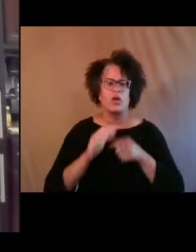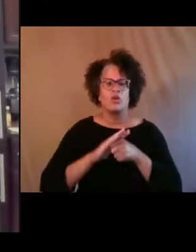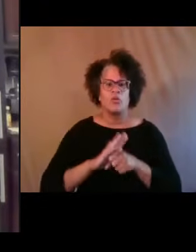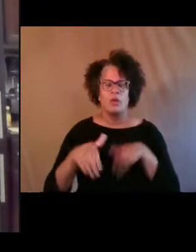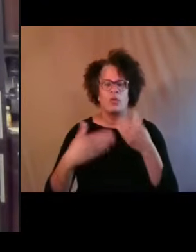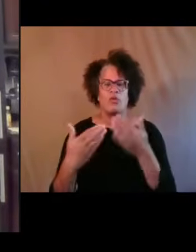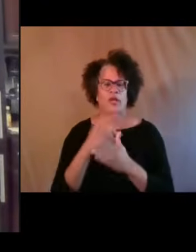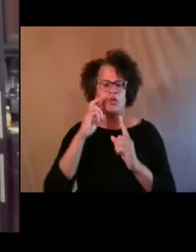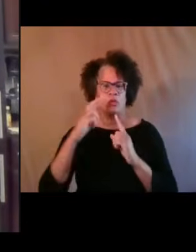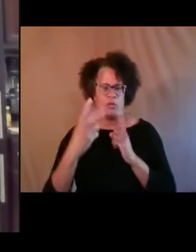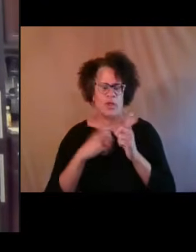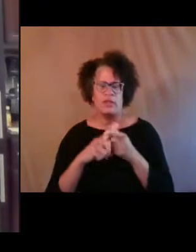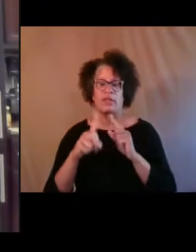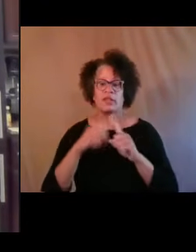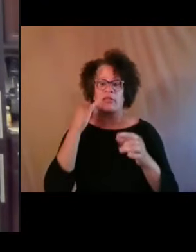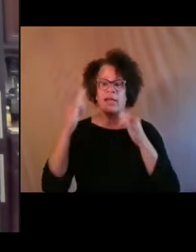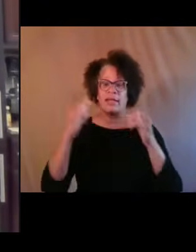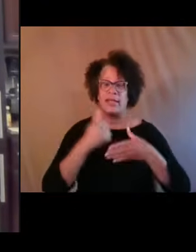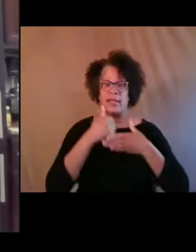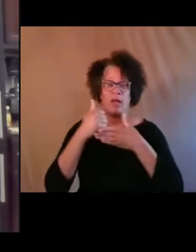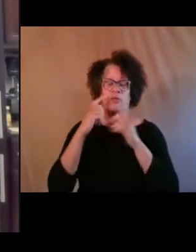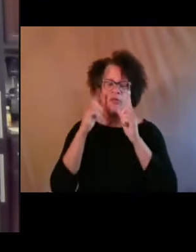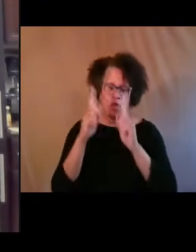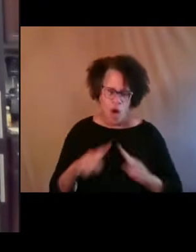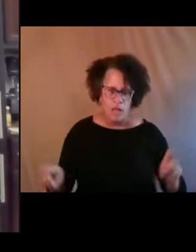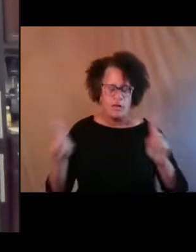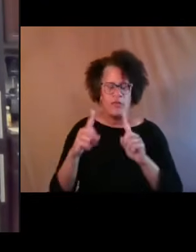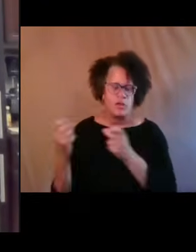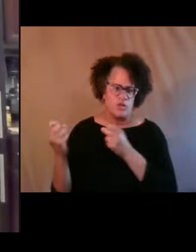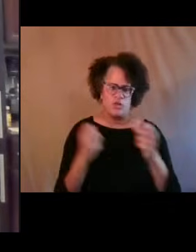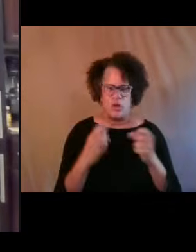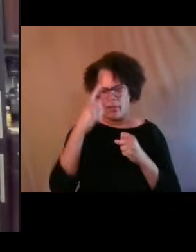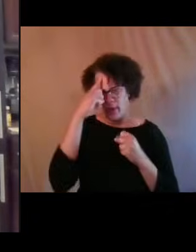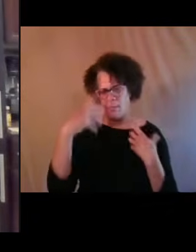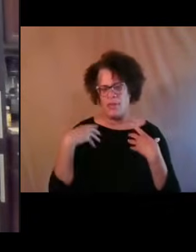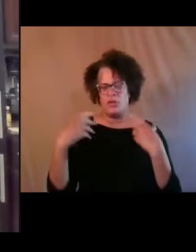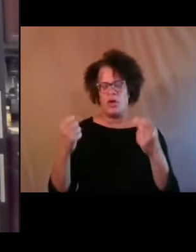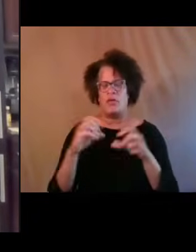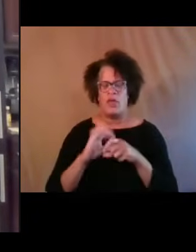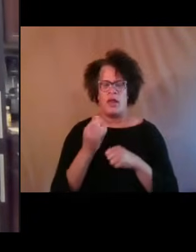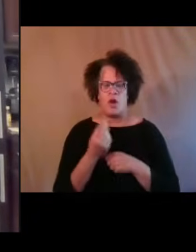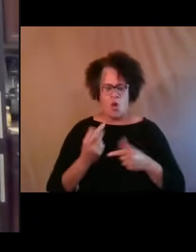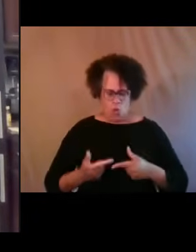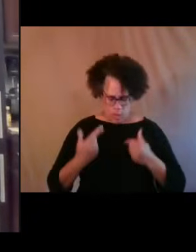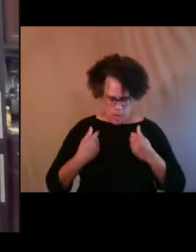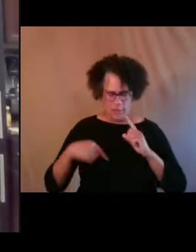and ideas that will be helpful to all of us in strengthening mental health in our own lives and communities.